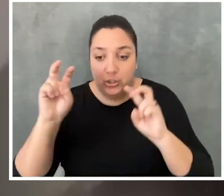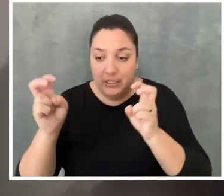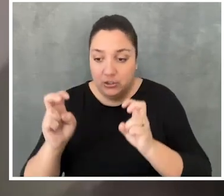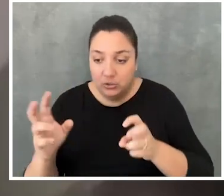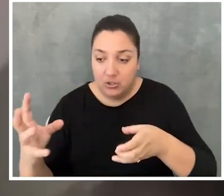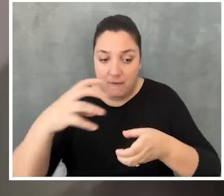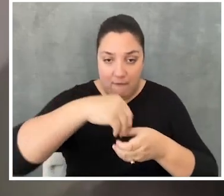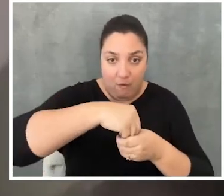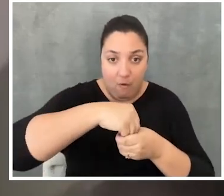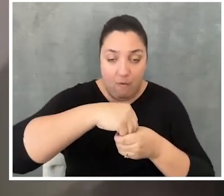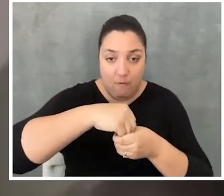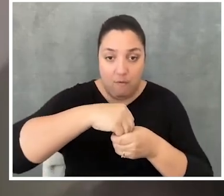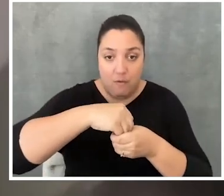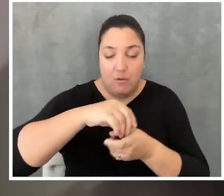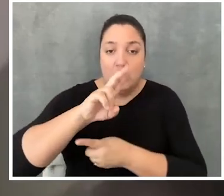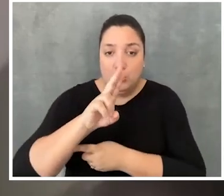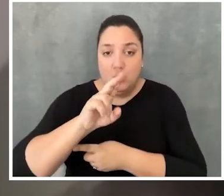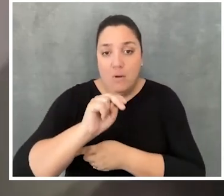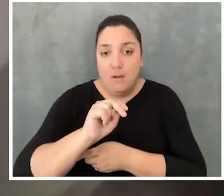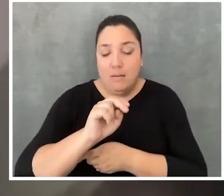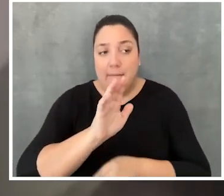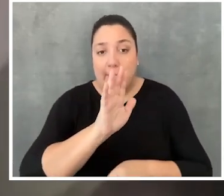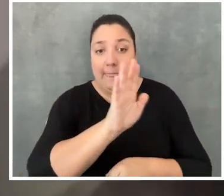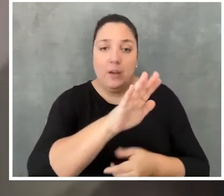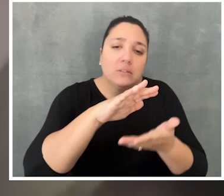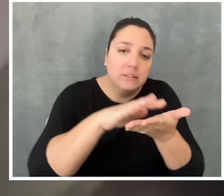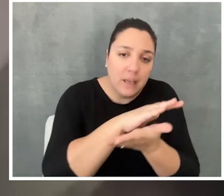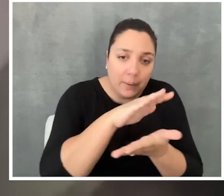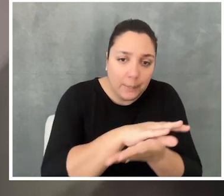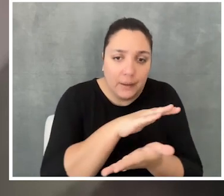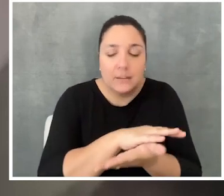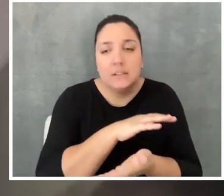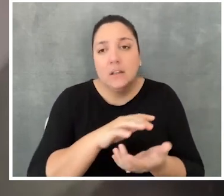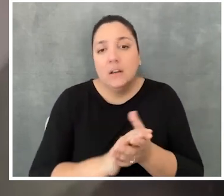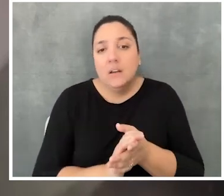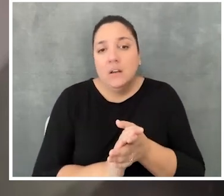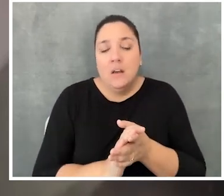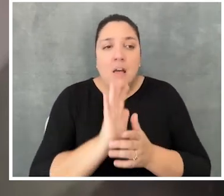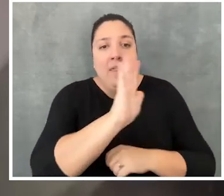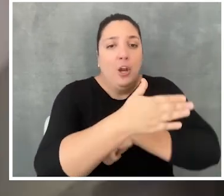in the UN documents and country reviews